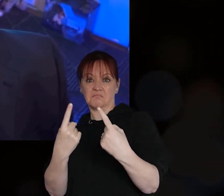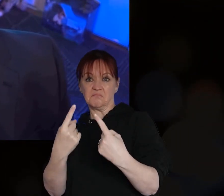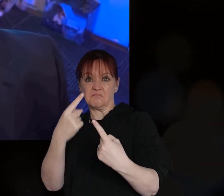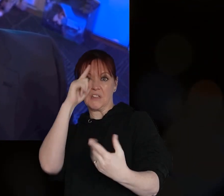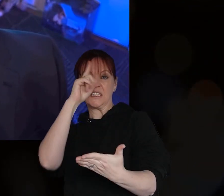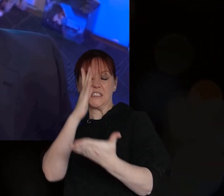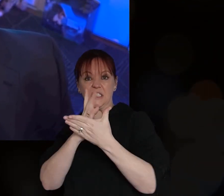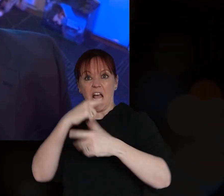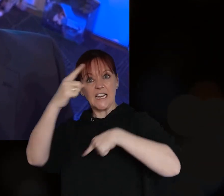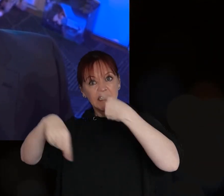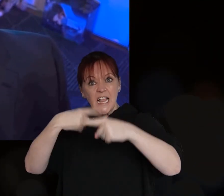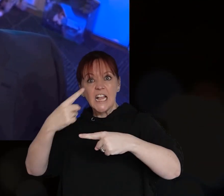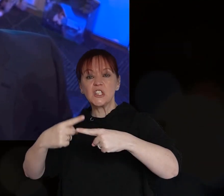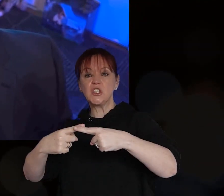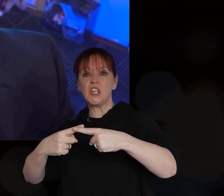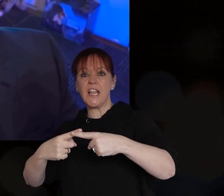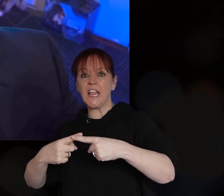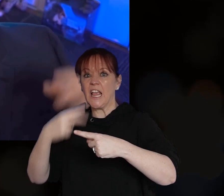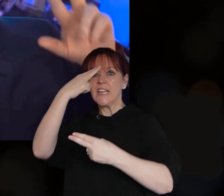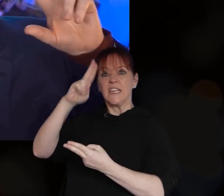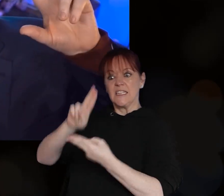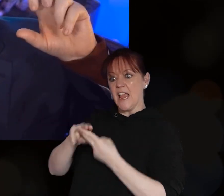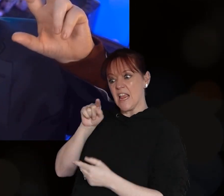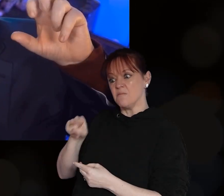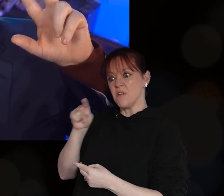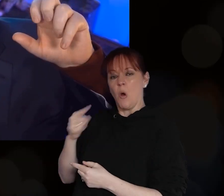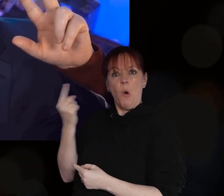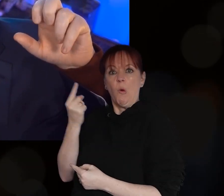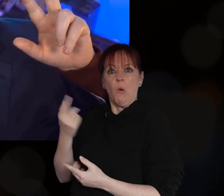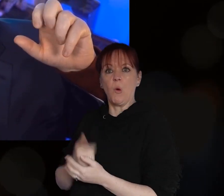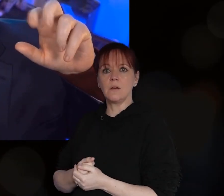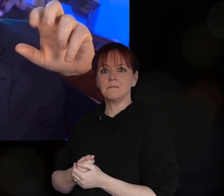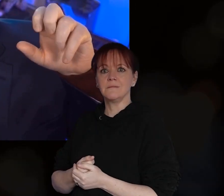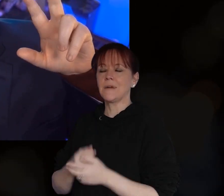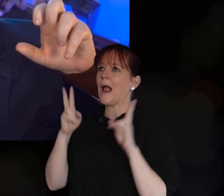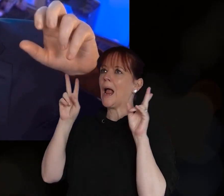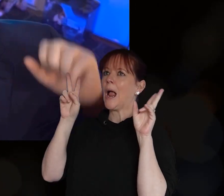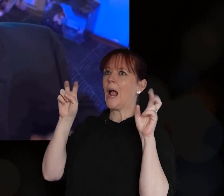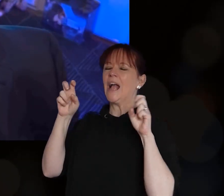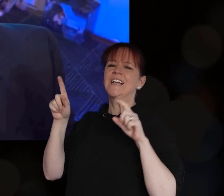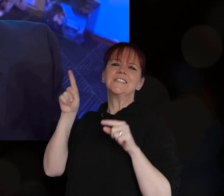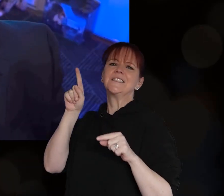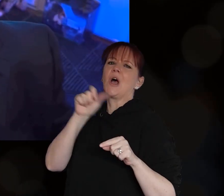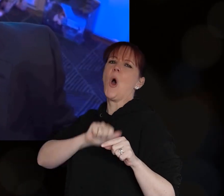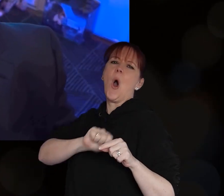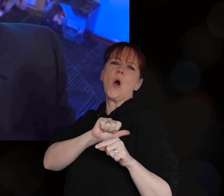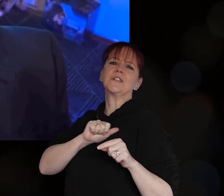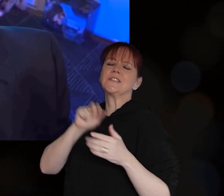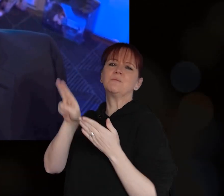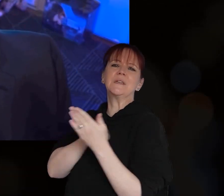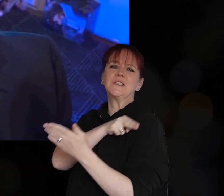to decide what we should call those "It's an honor to be nominated", non-winners. LAUGHS